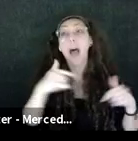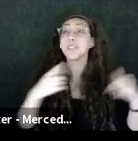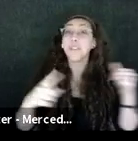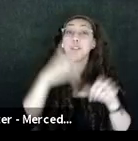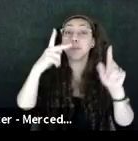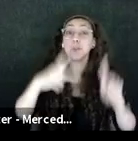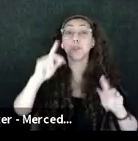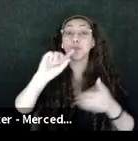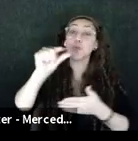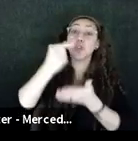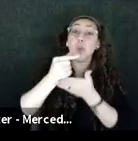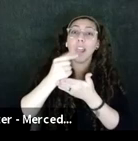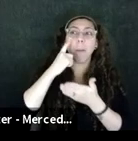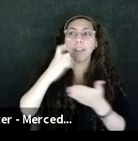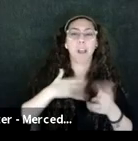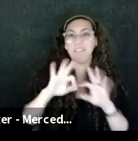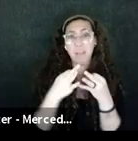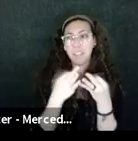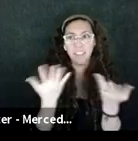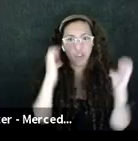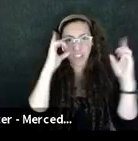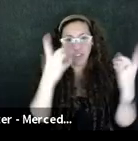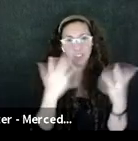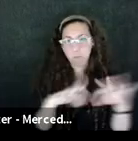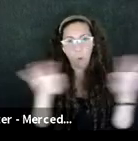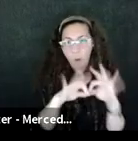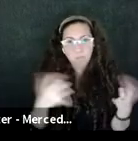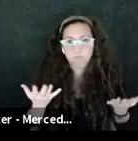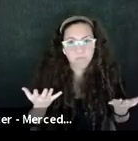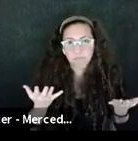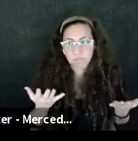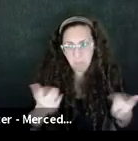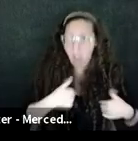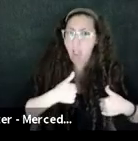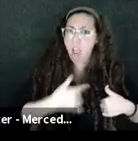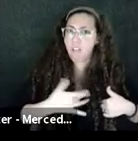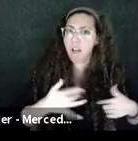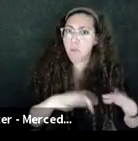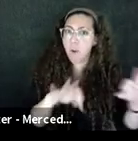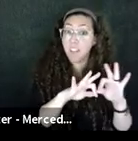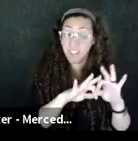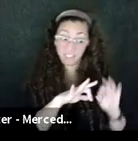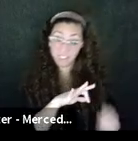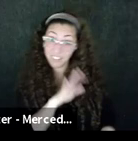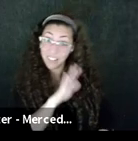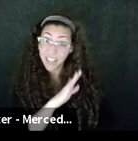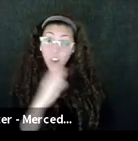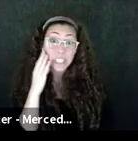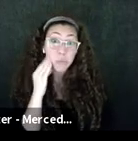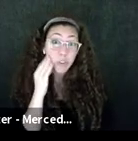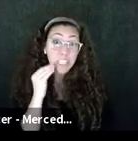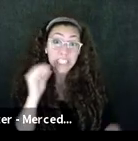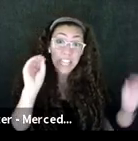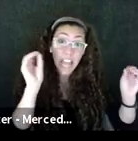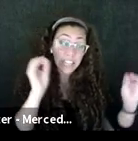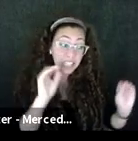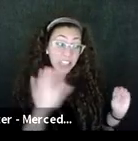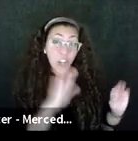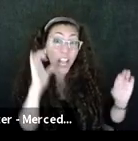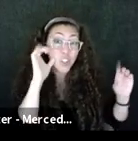Jason Williams: Education is wasn't really valued in my home, but I felt like it was important. Their lack of experiences in an educational setting or